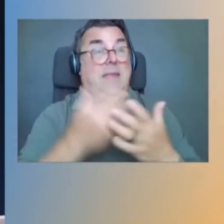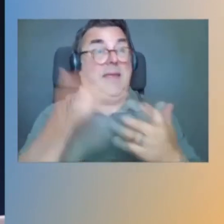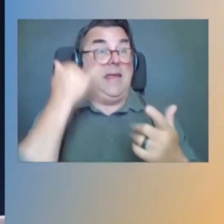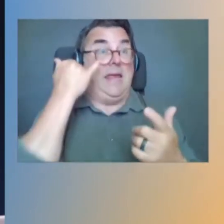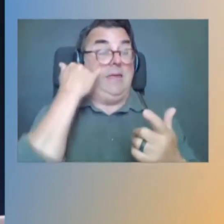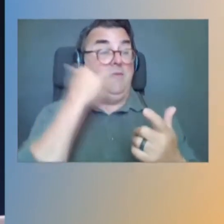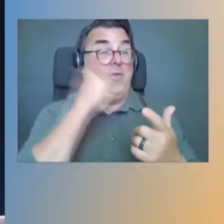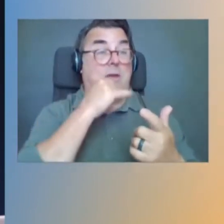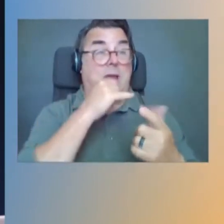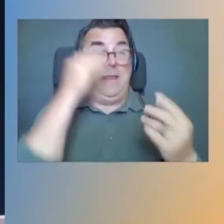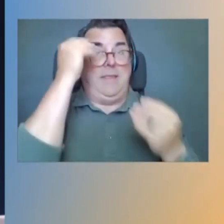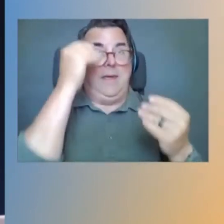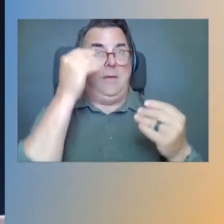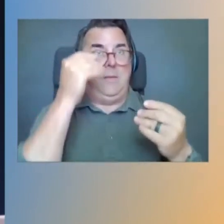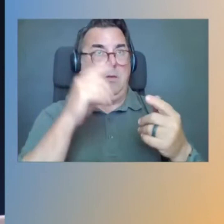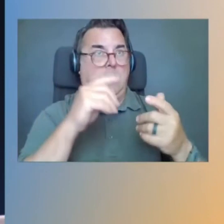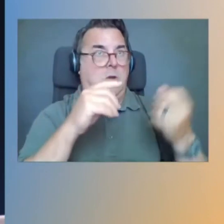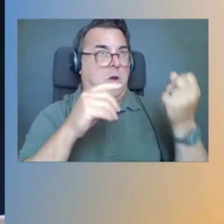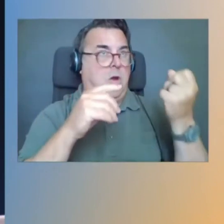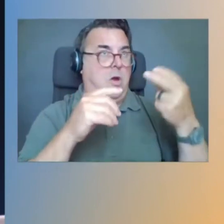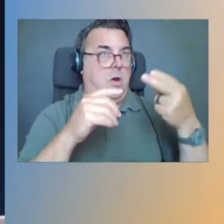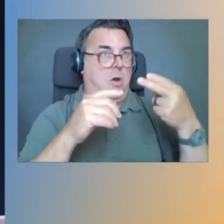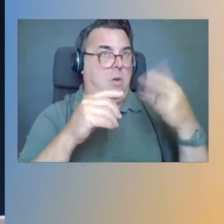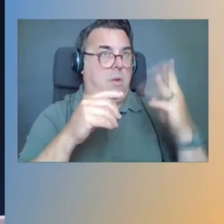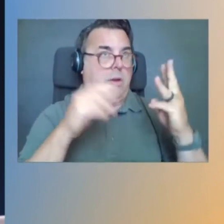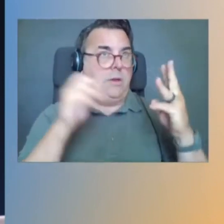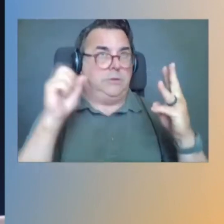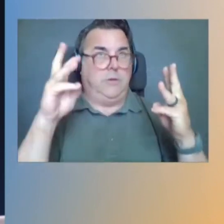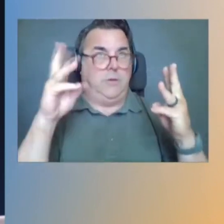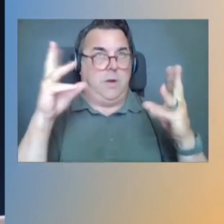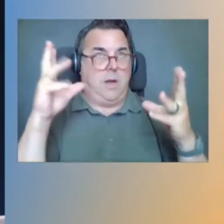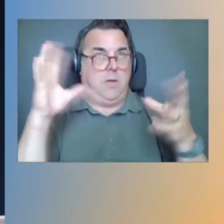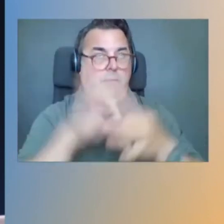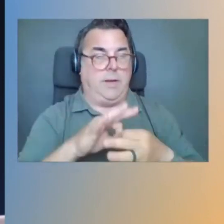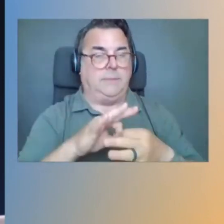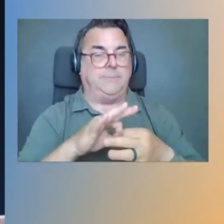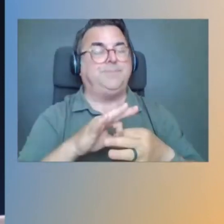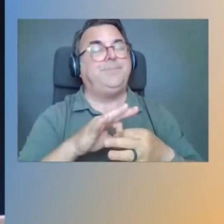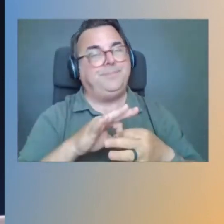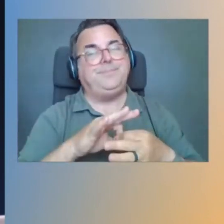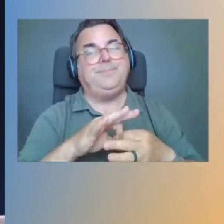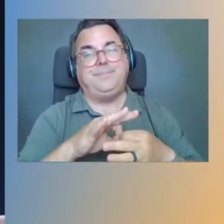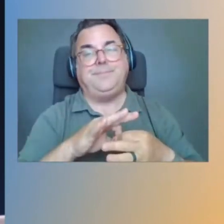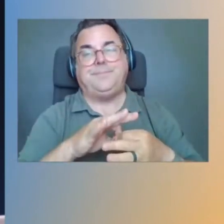about both that hardware and software connection, that's where you can lose performance and customers can see